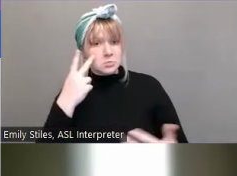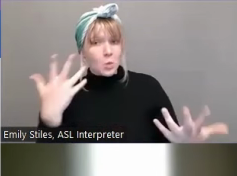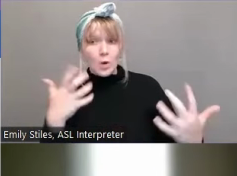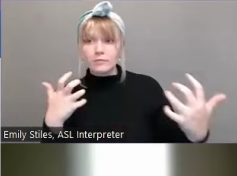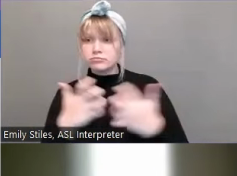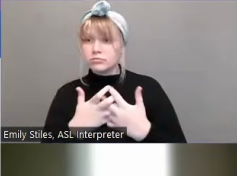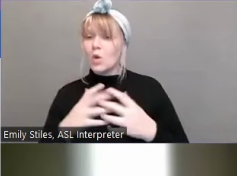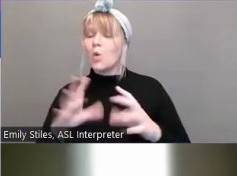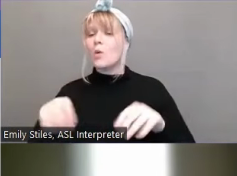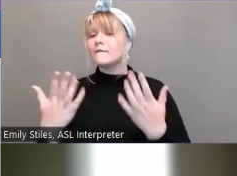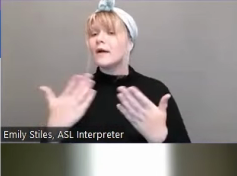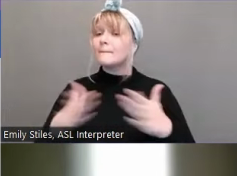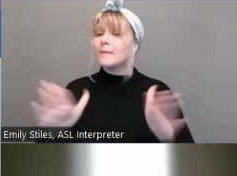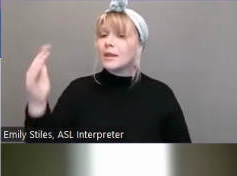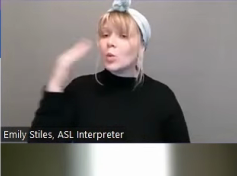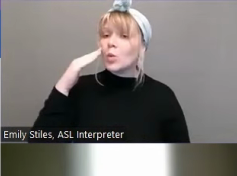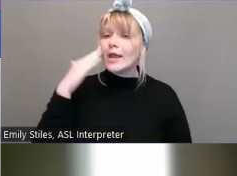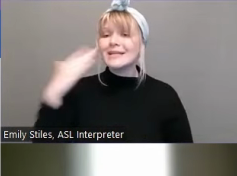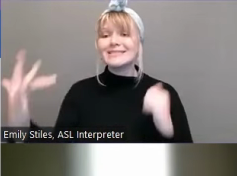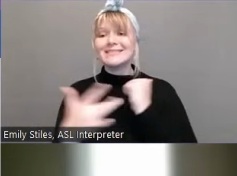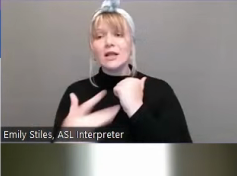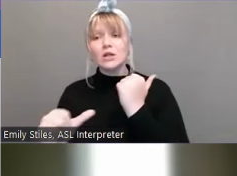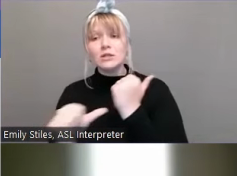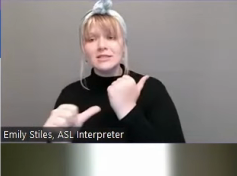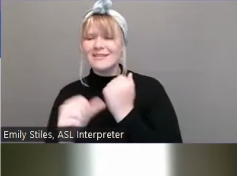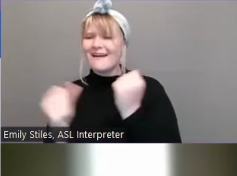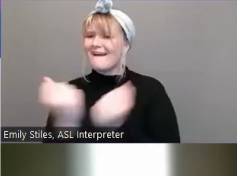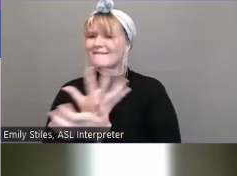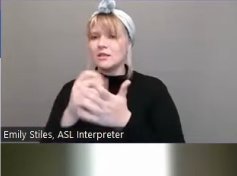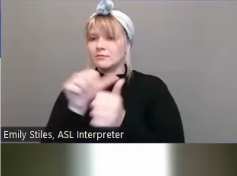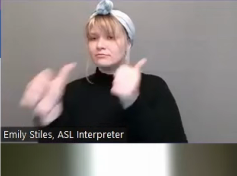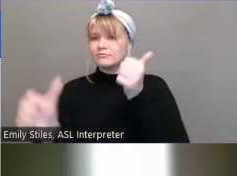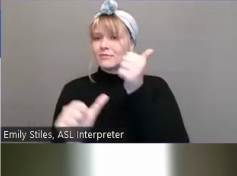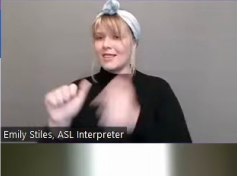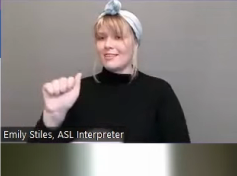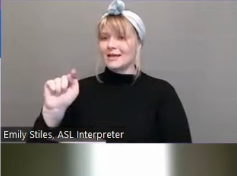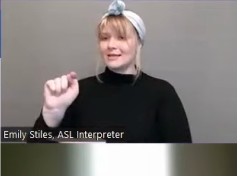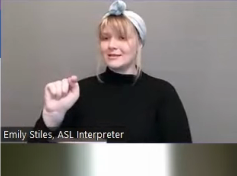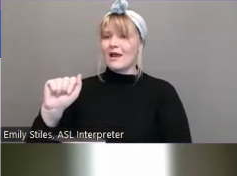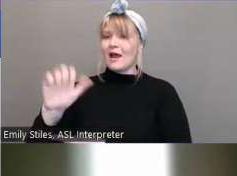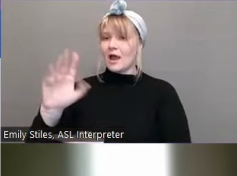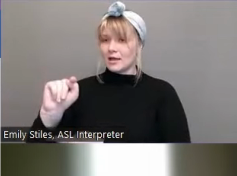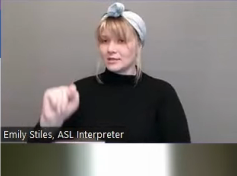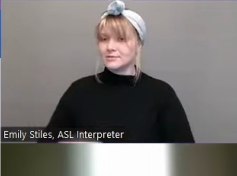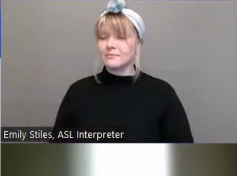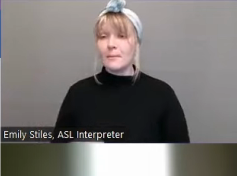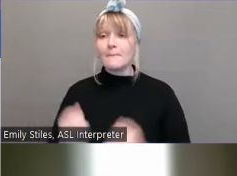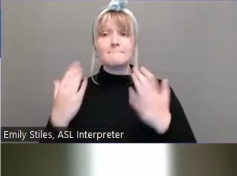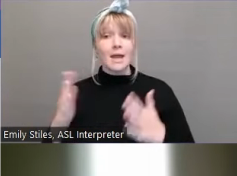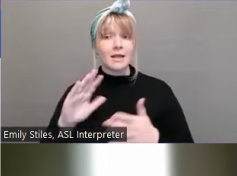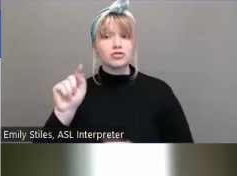We offer technical assistance, everything that falls under the AT Act. Many of our TRAID centers also do 3D printing.